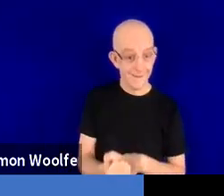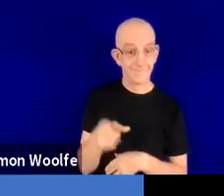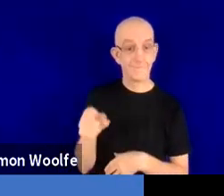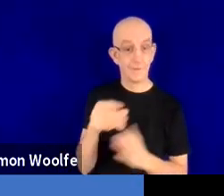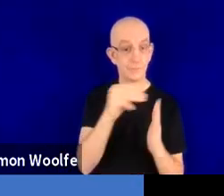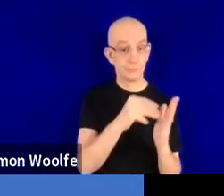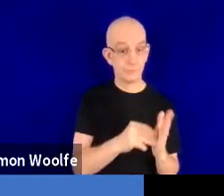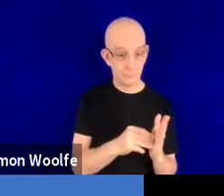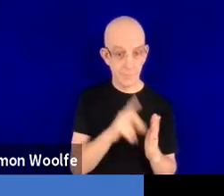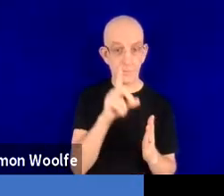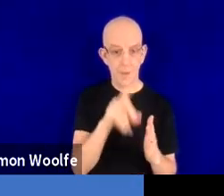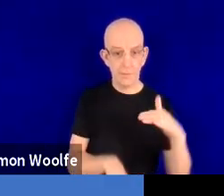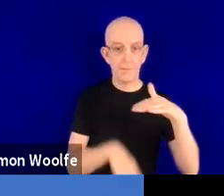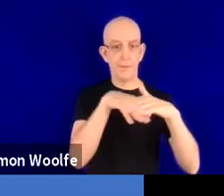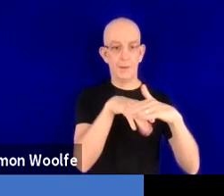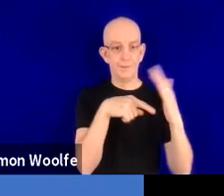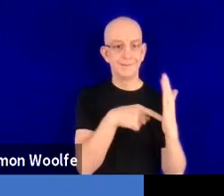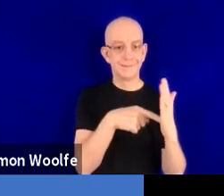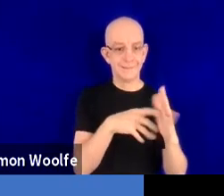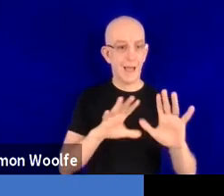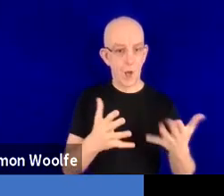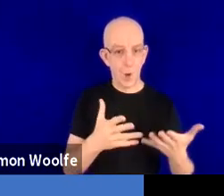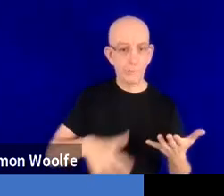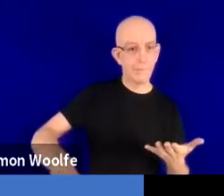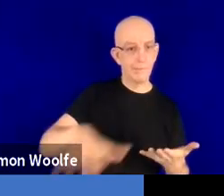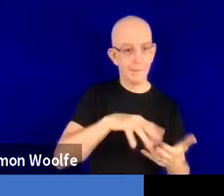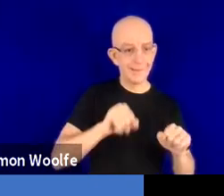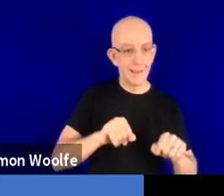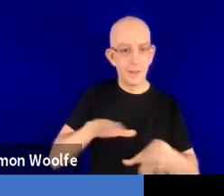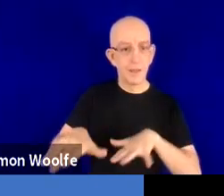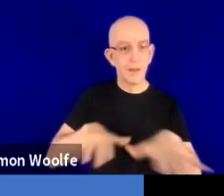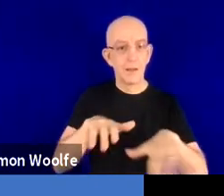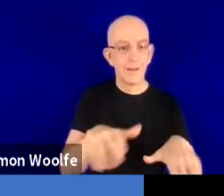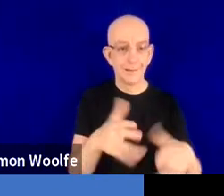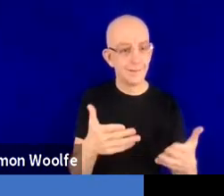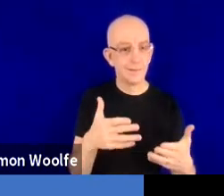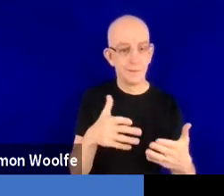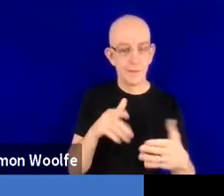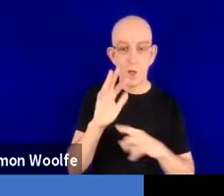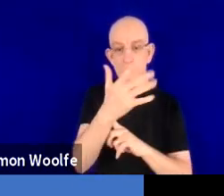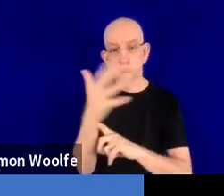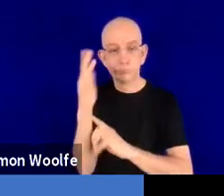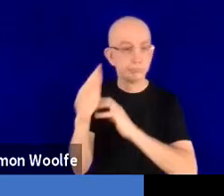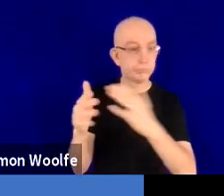kind of scheme that reached the majority of households in the country which included specific reference to person with disabilities